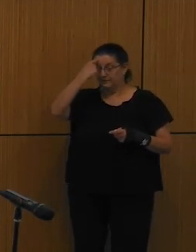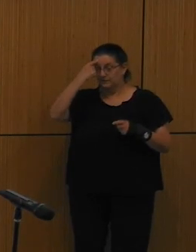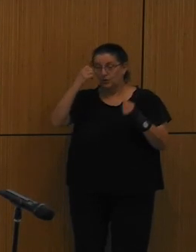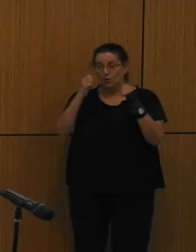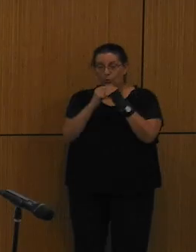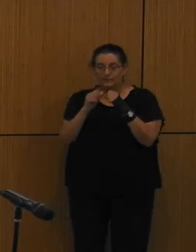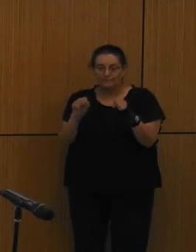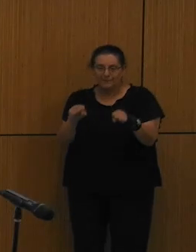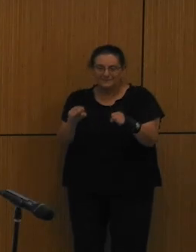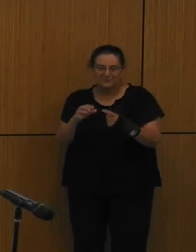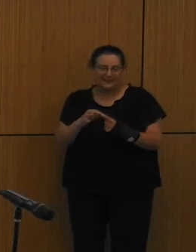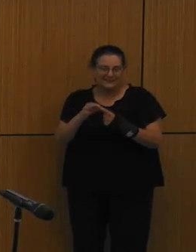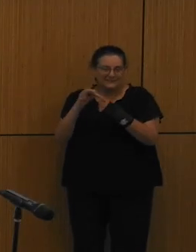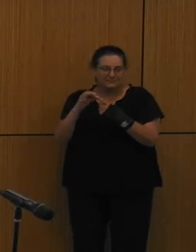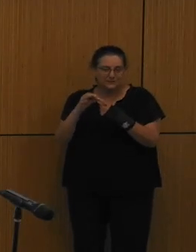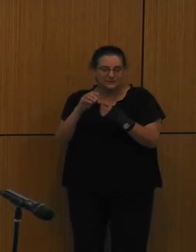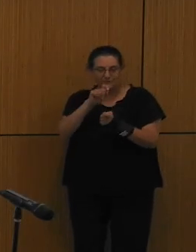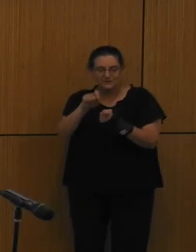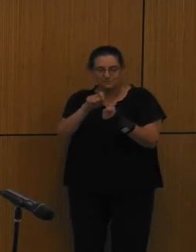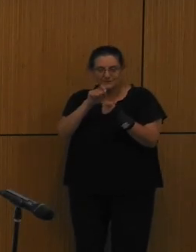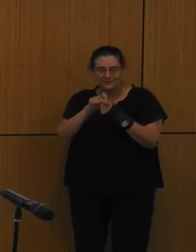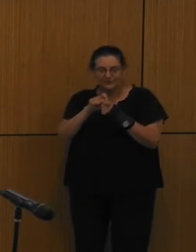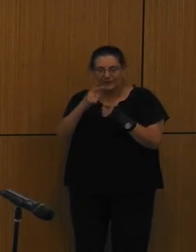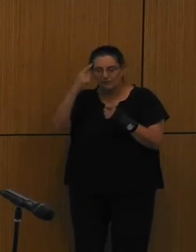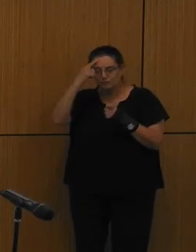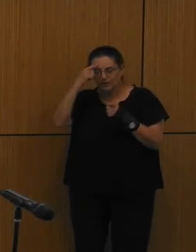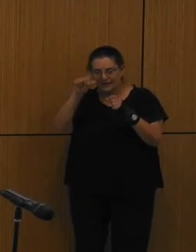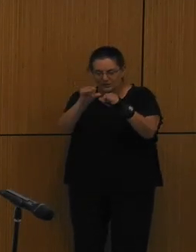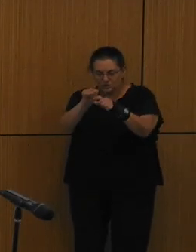exception of certain instances of brain surgery where one is awake.